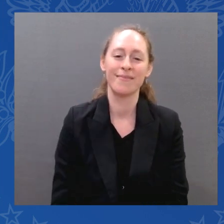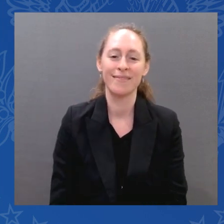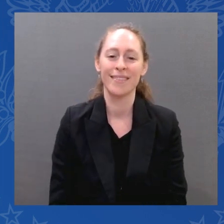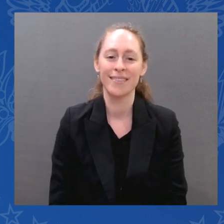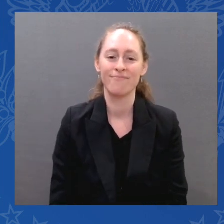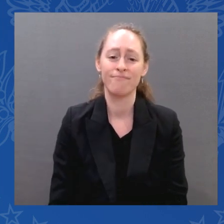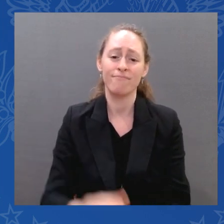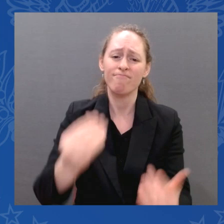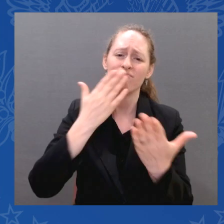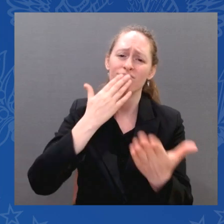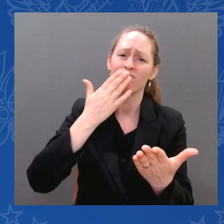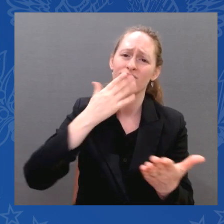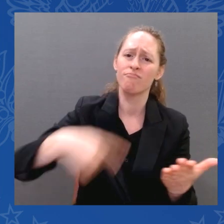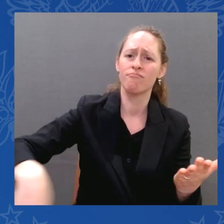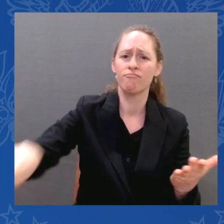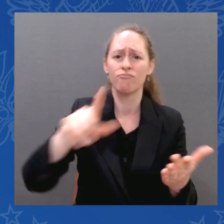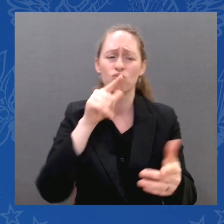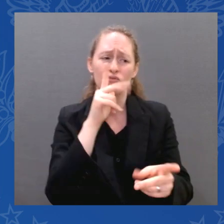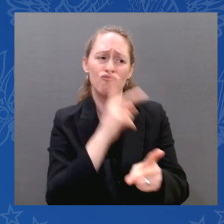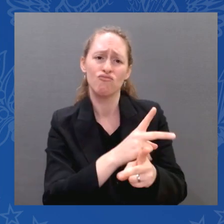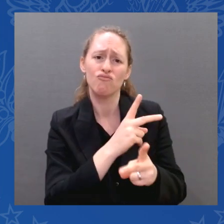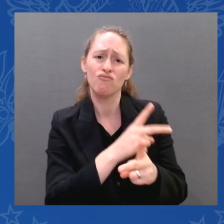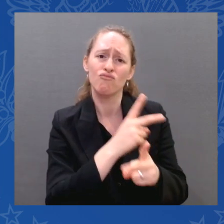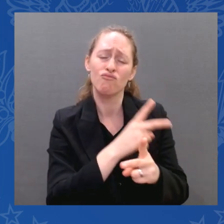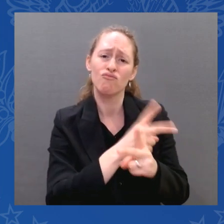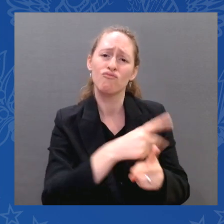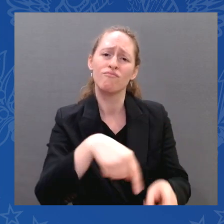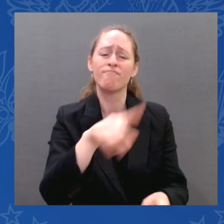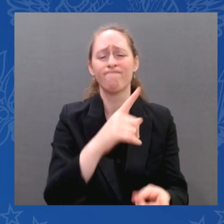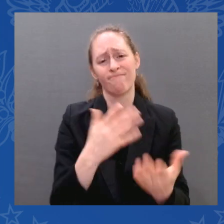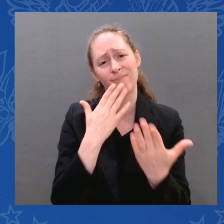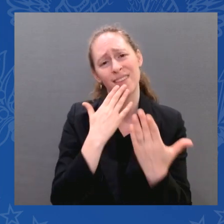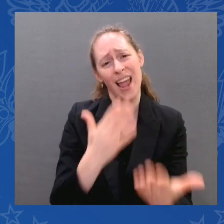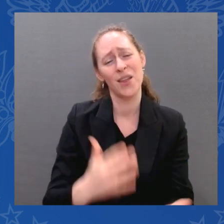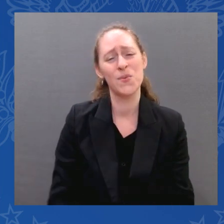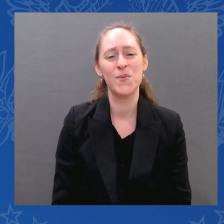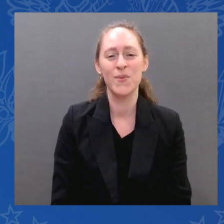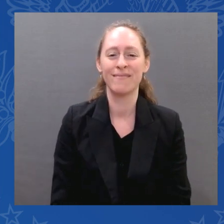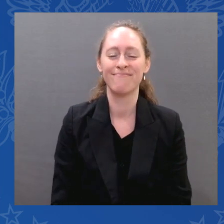You know, Docs -- I used to say -- read all the time, "Docs let you live.